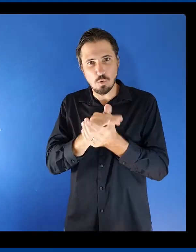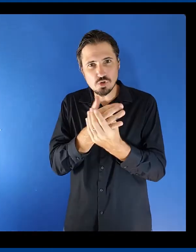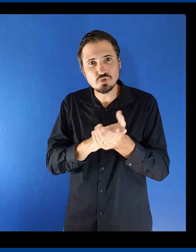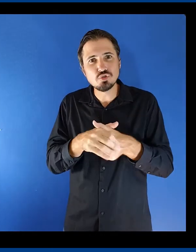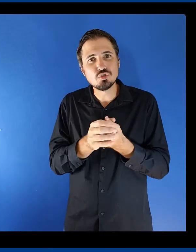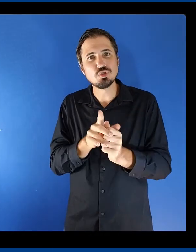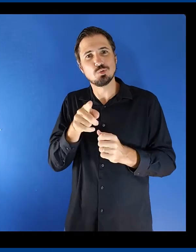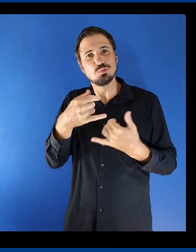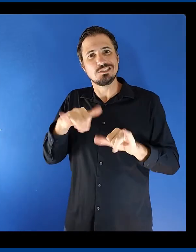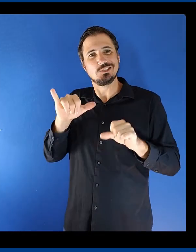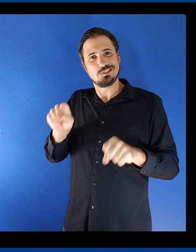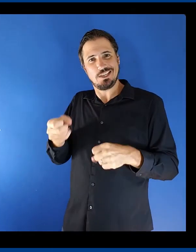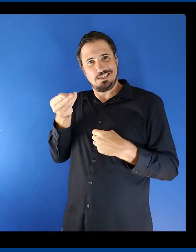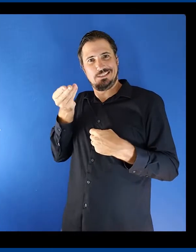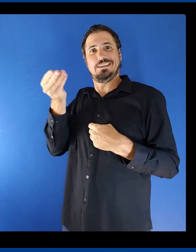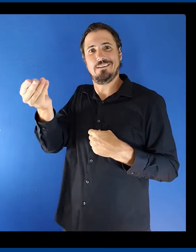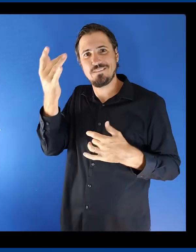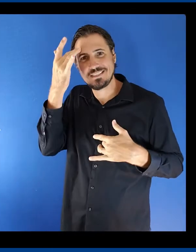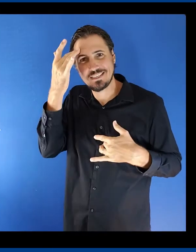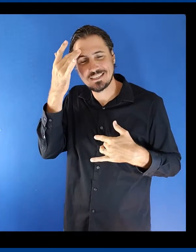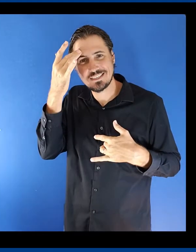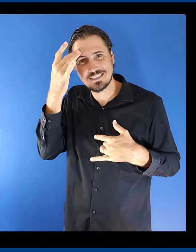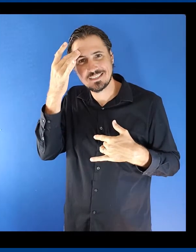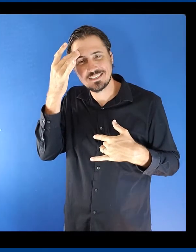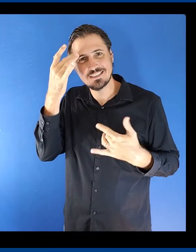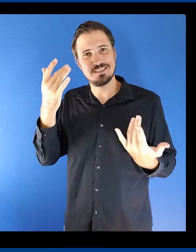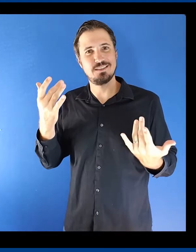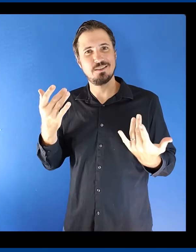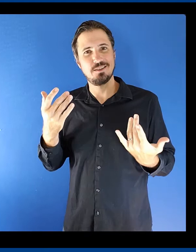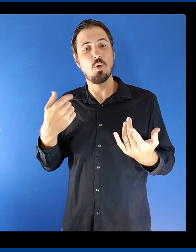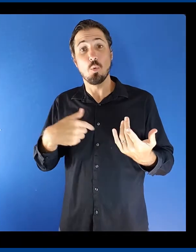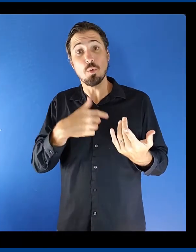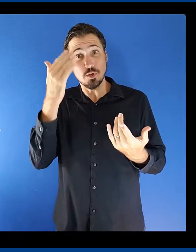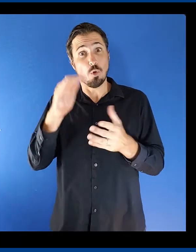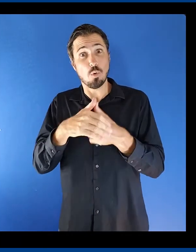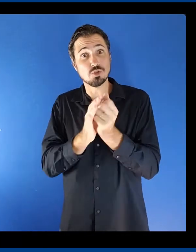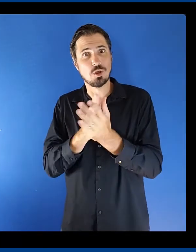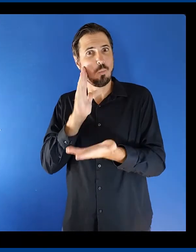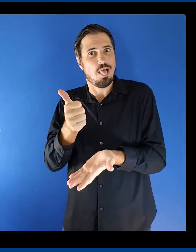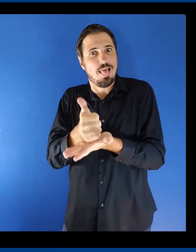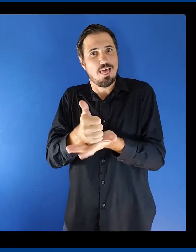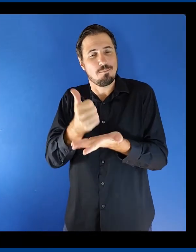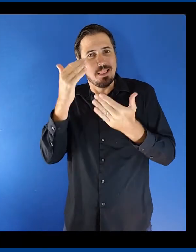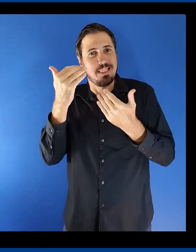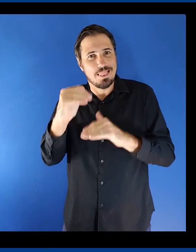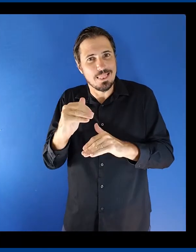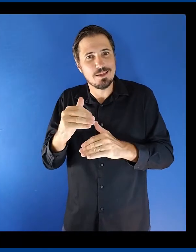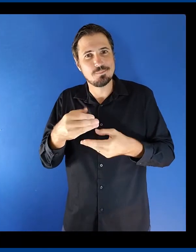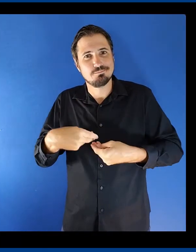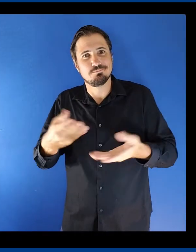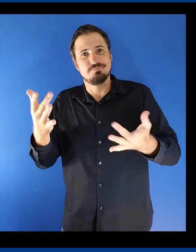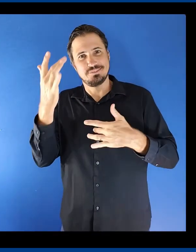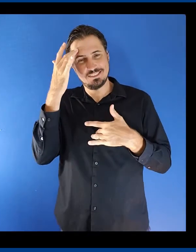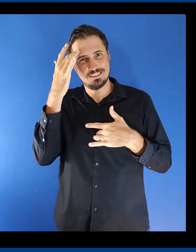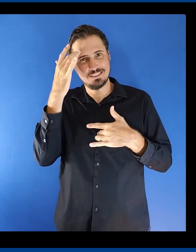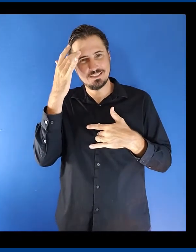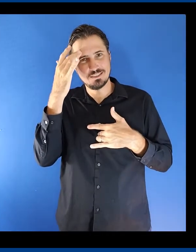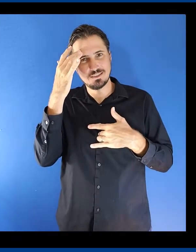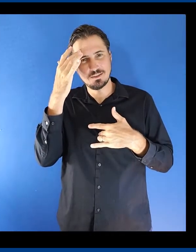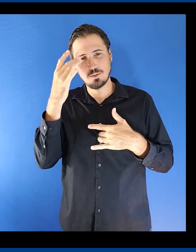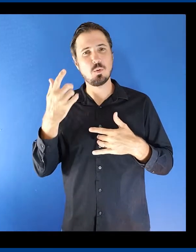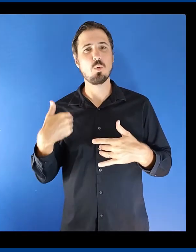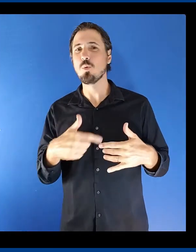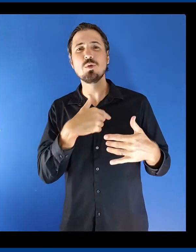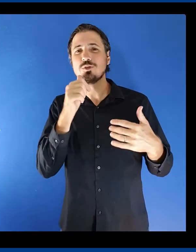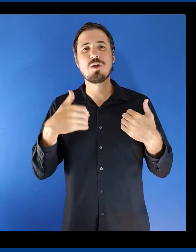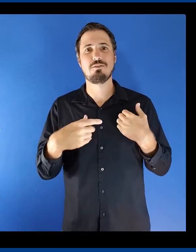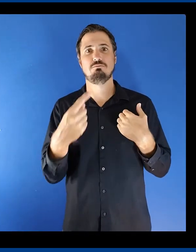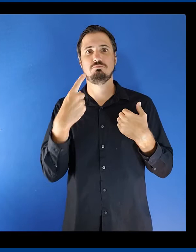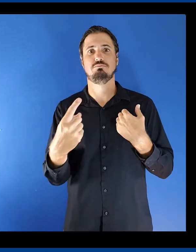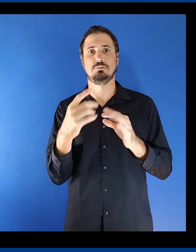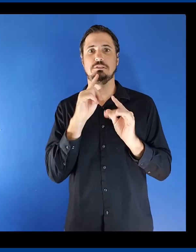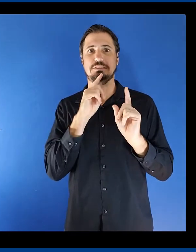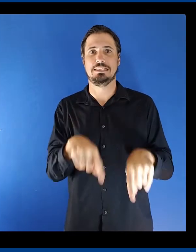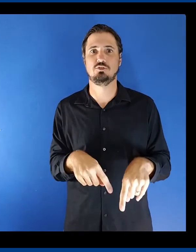There is no “silver bullet” solution, but we do know that if we can all practice these measures in our daily lives, we reduce the spread of the virus.